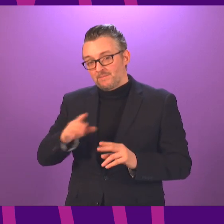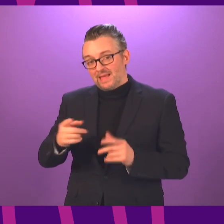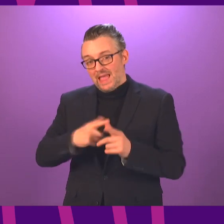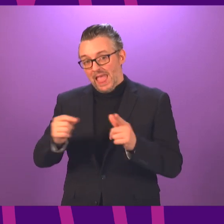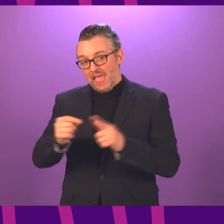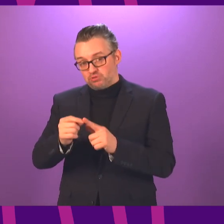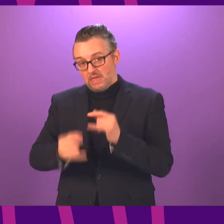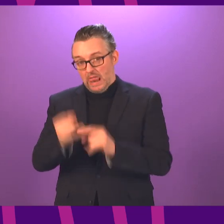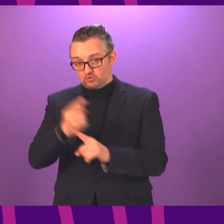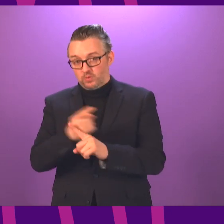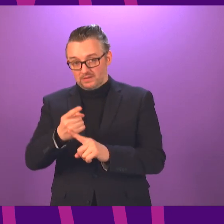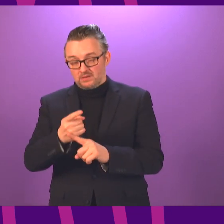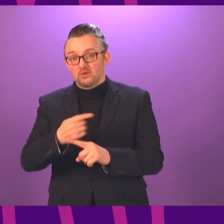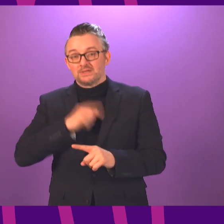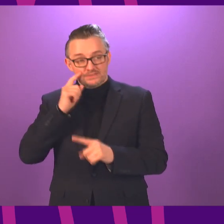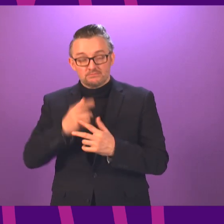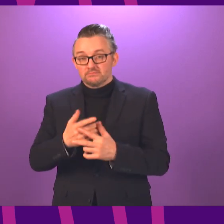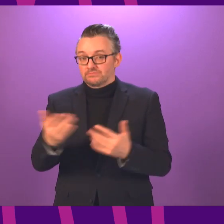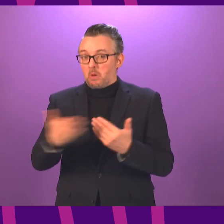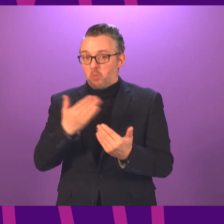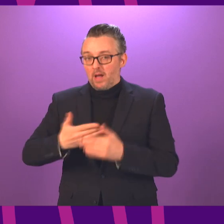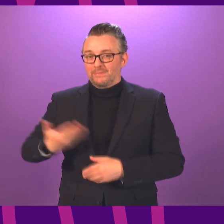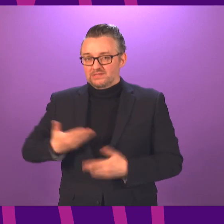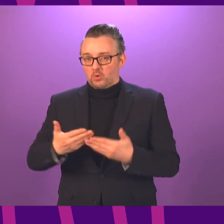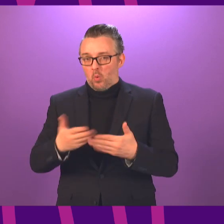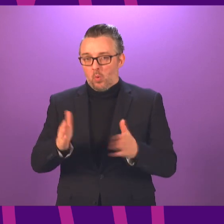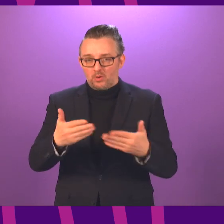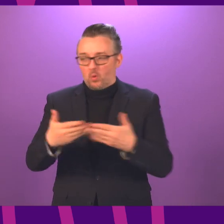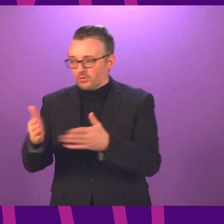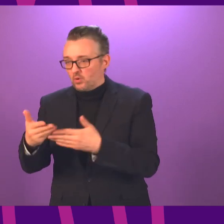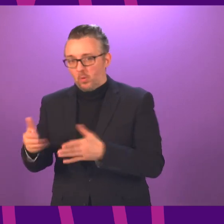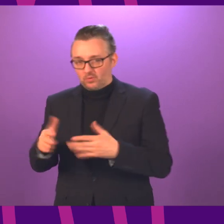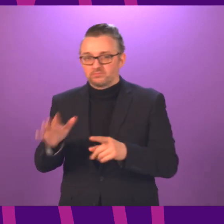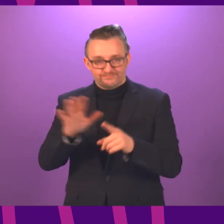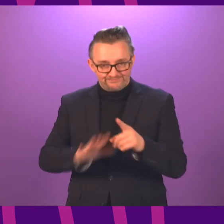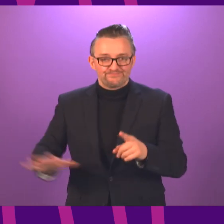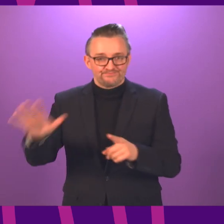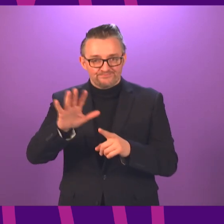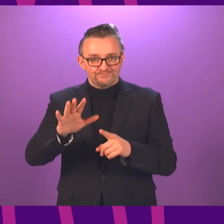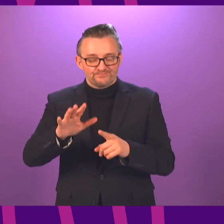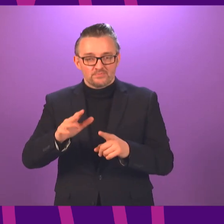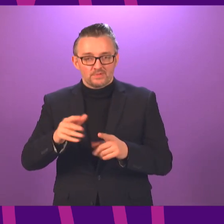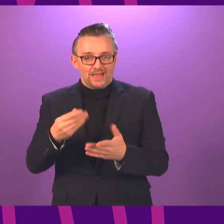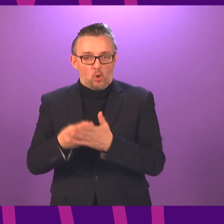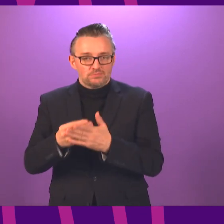will see a significant reopening of businesses across many sectors of the economy from the